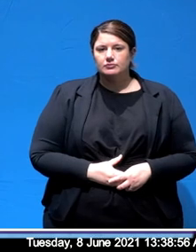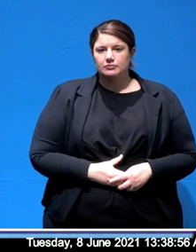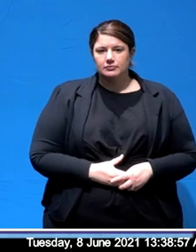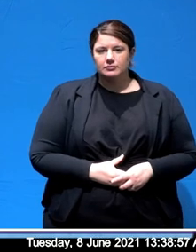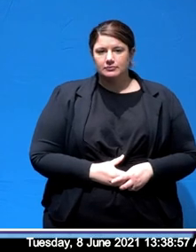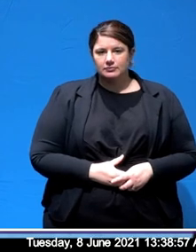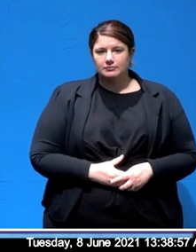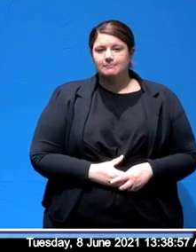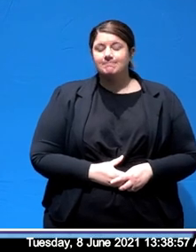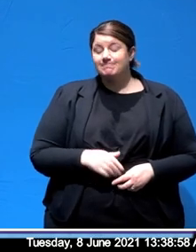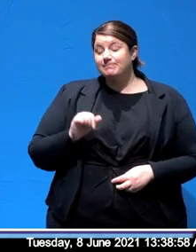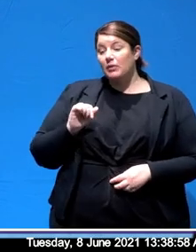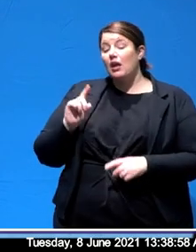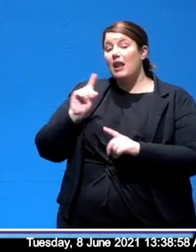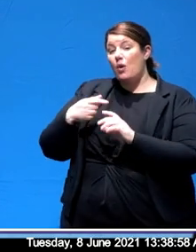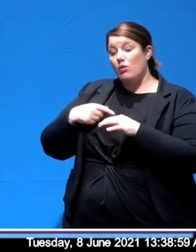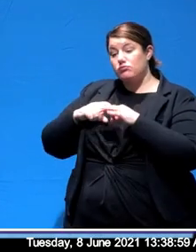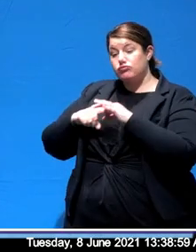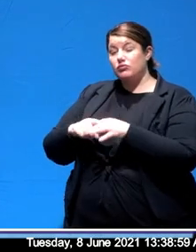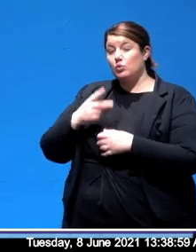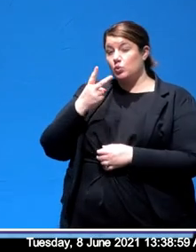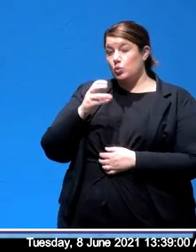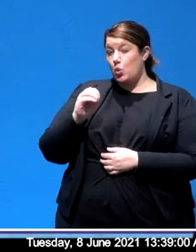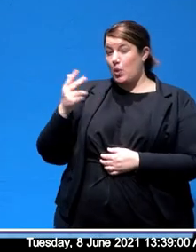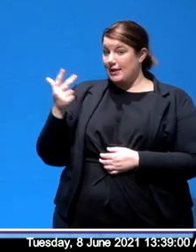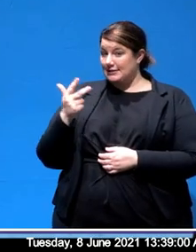I want to take you back to the end of 2018 for a moment.